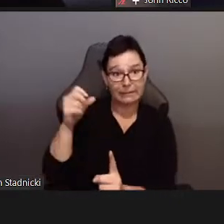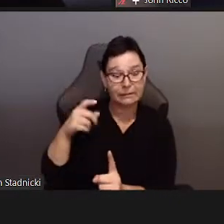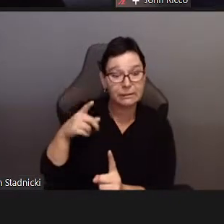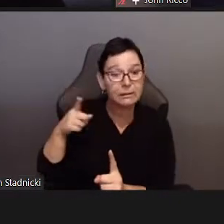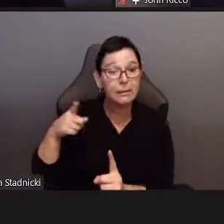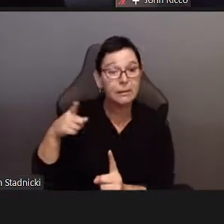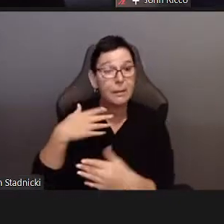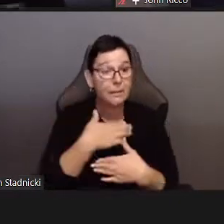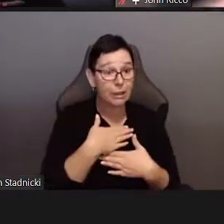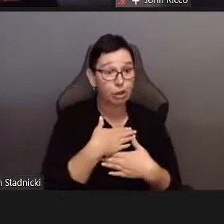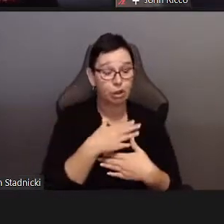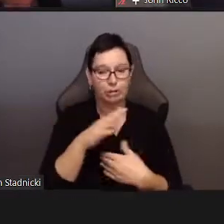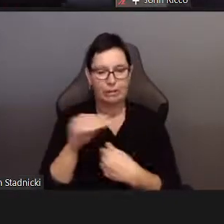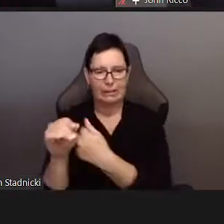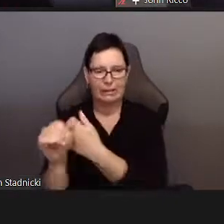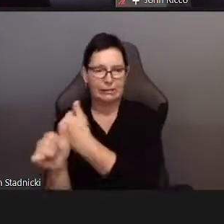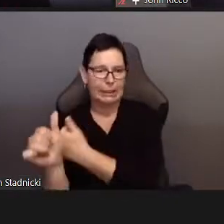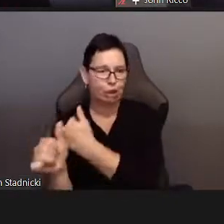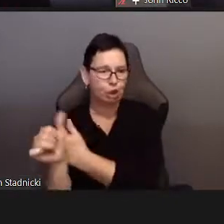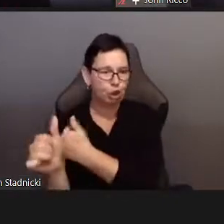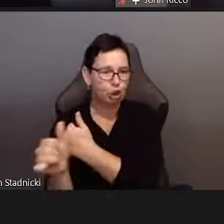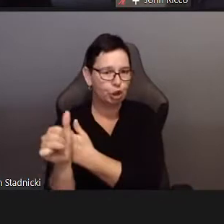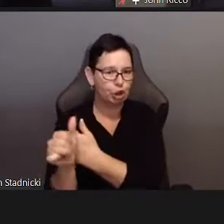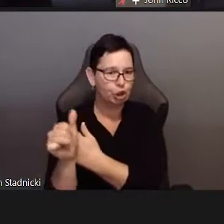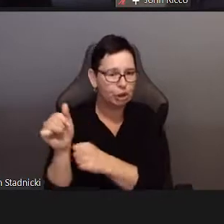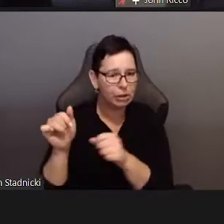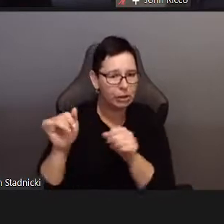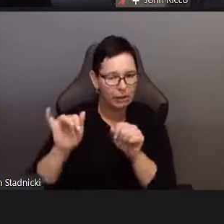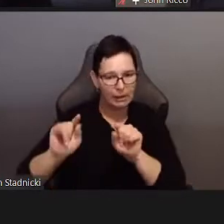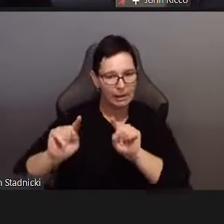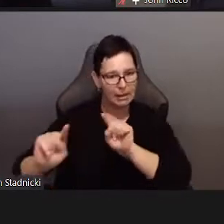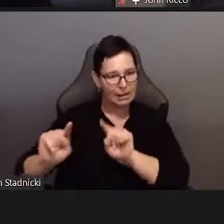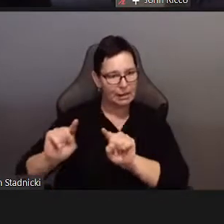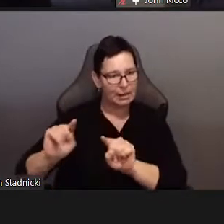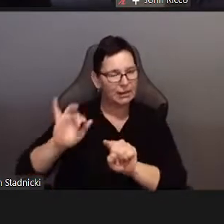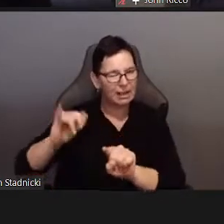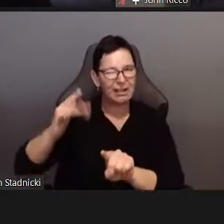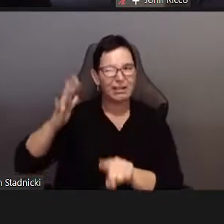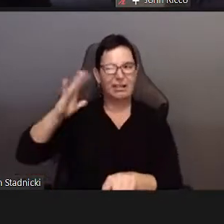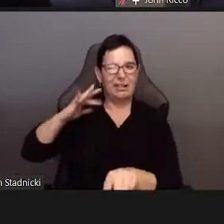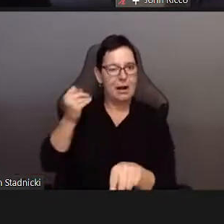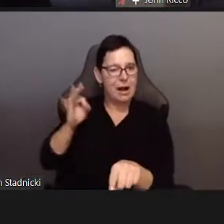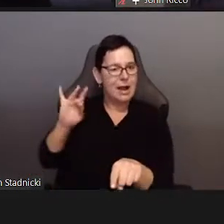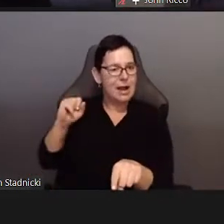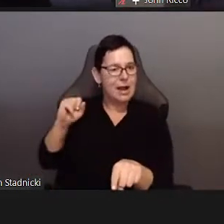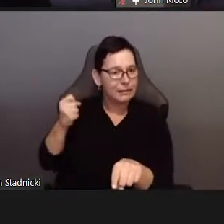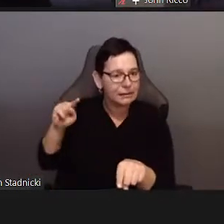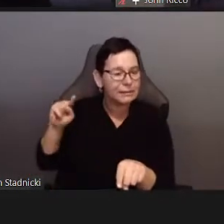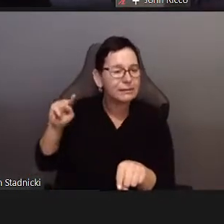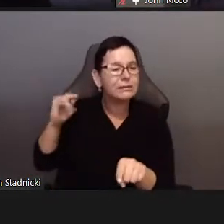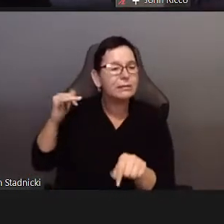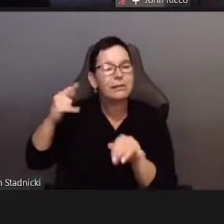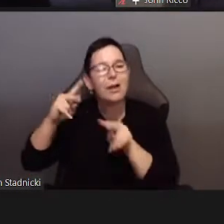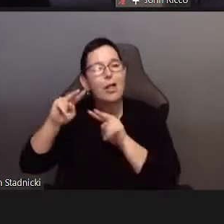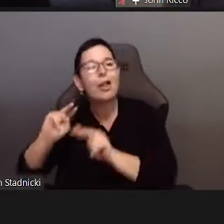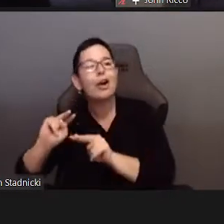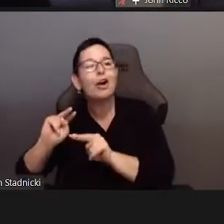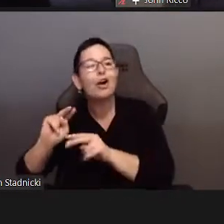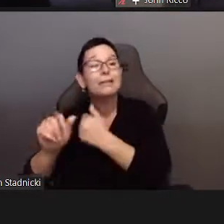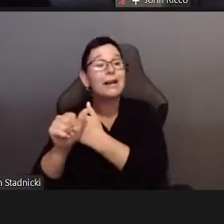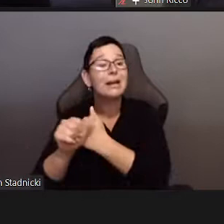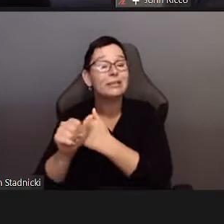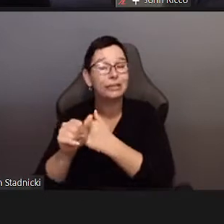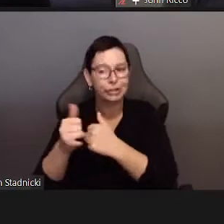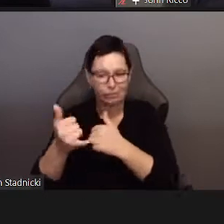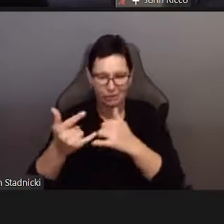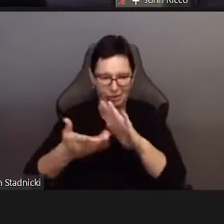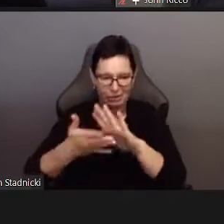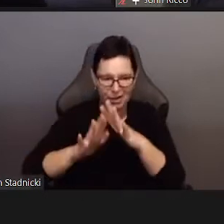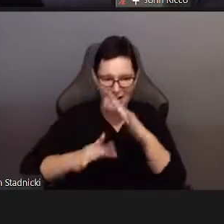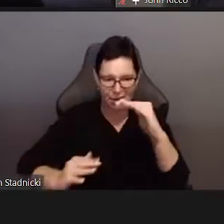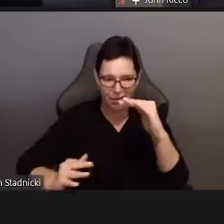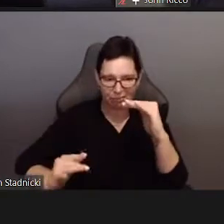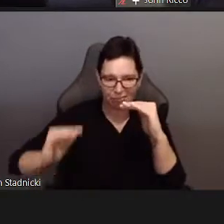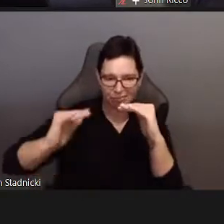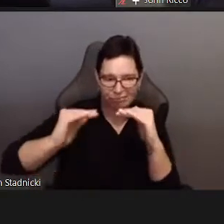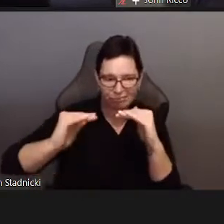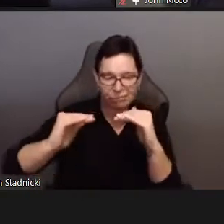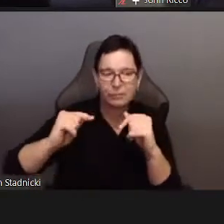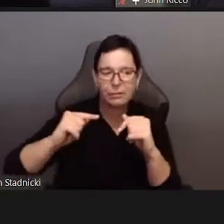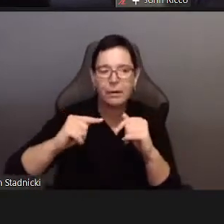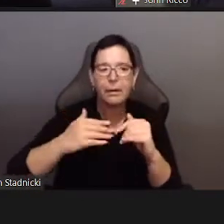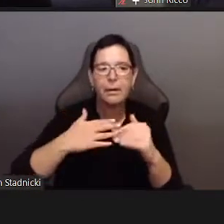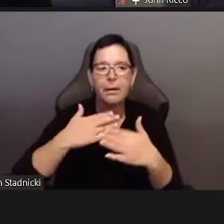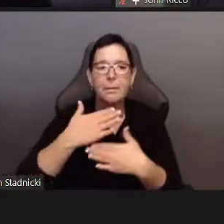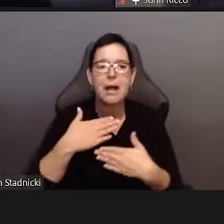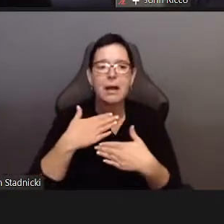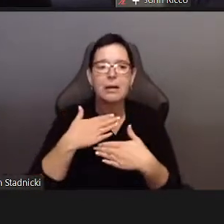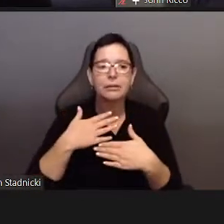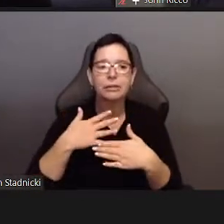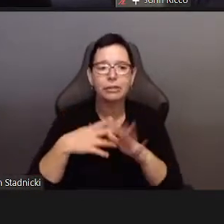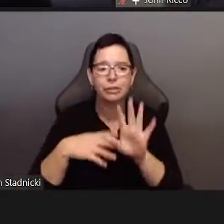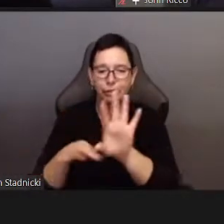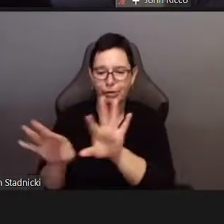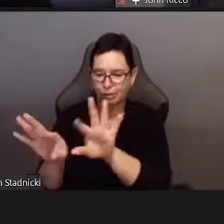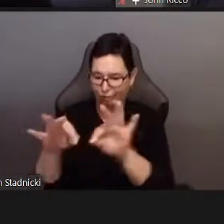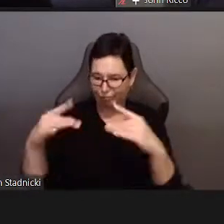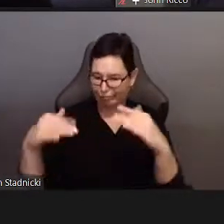in feminist takes, queer studies of porn,